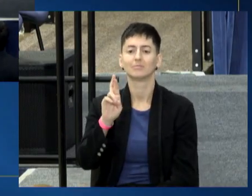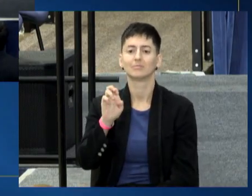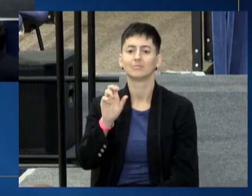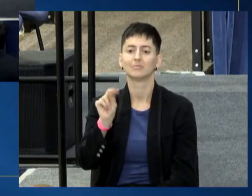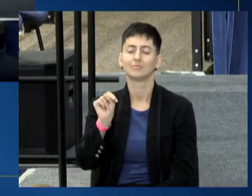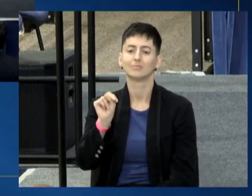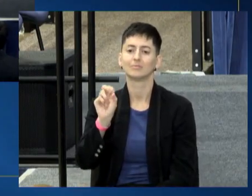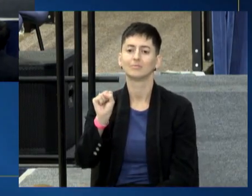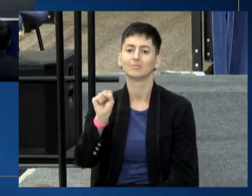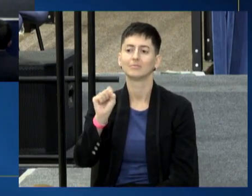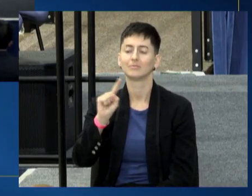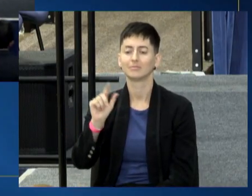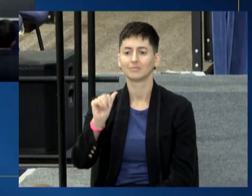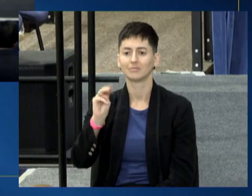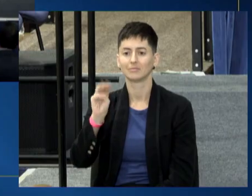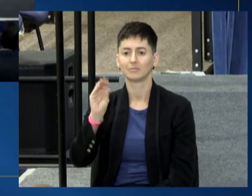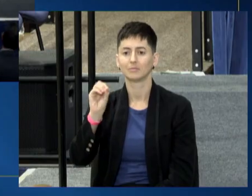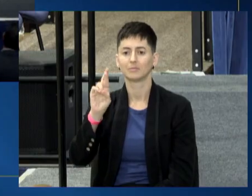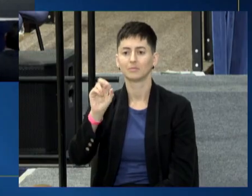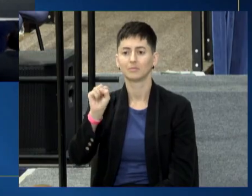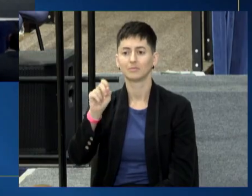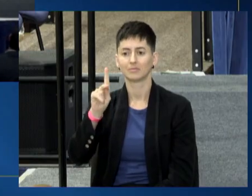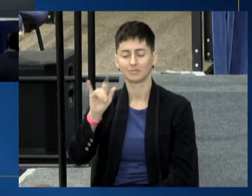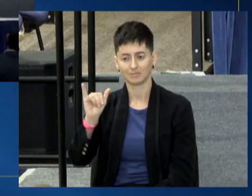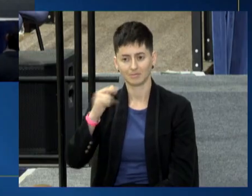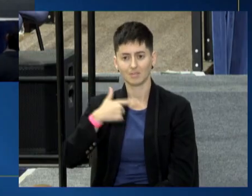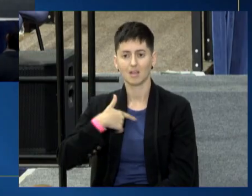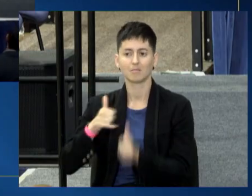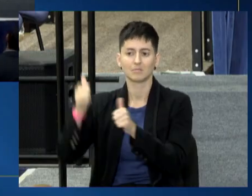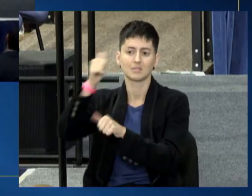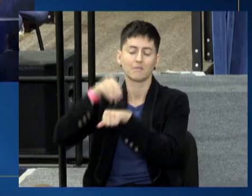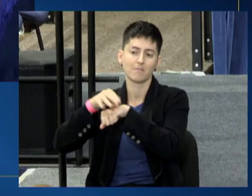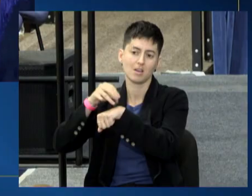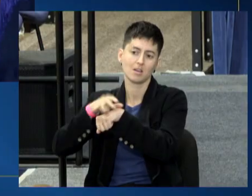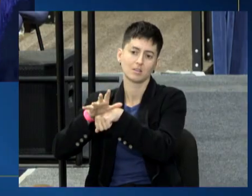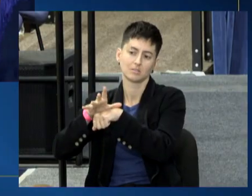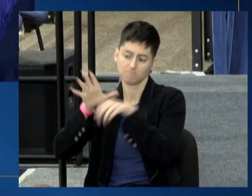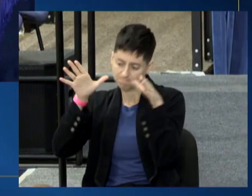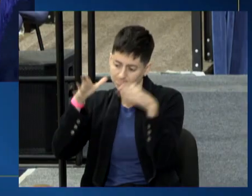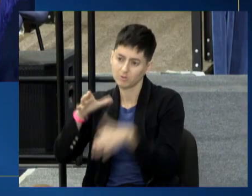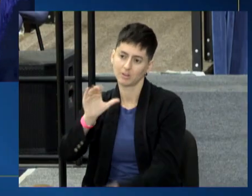on the senior -- as the senior advisor on cancer in the Office of the First Lady.